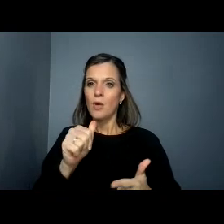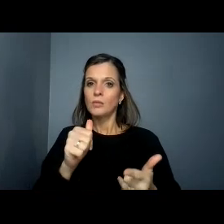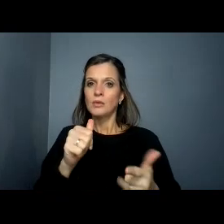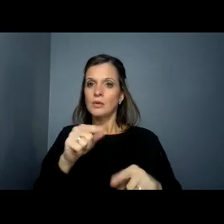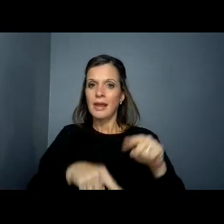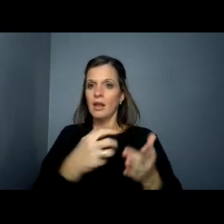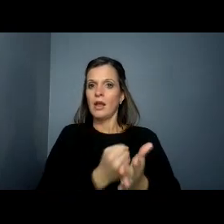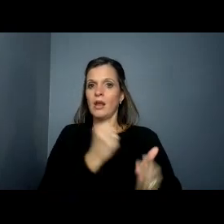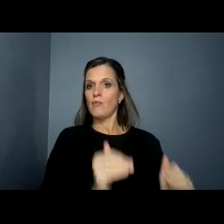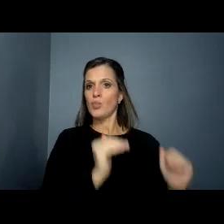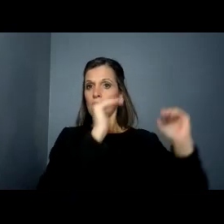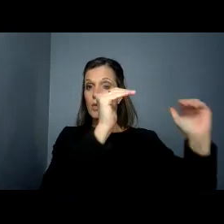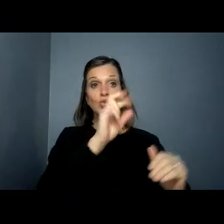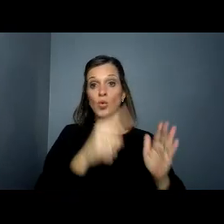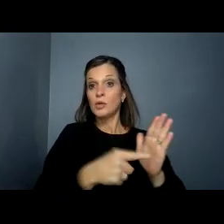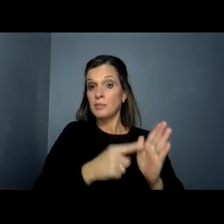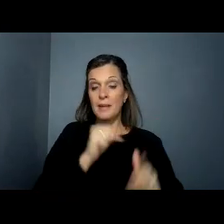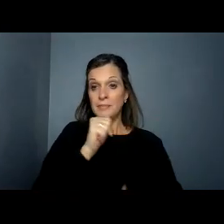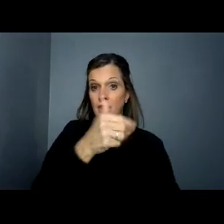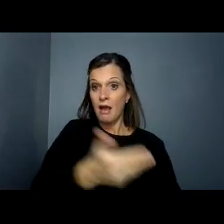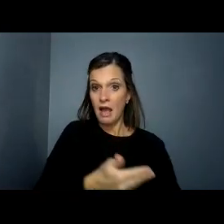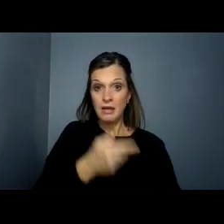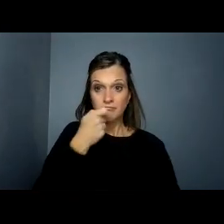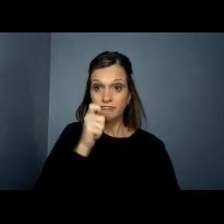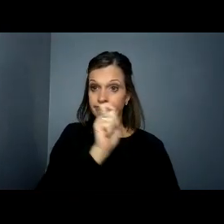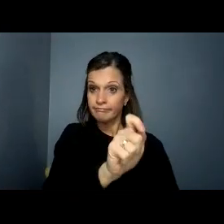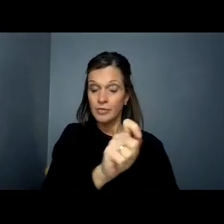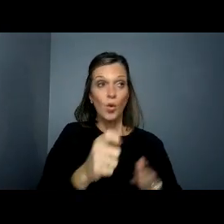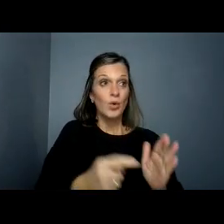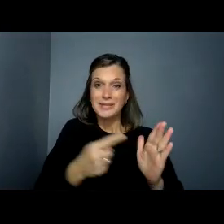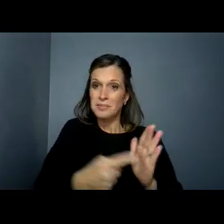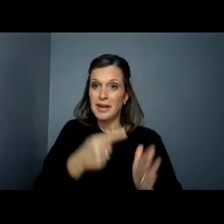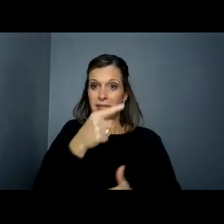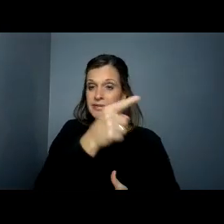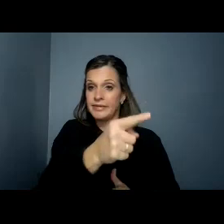And I even go as far as say they don't give it get past the interview because they just don't.